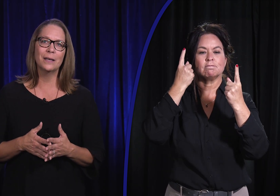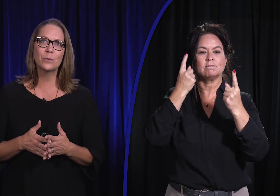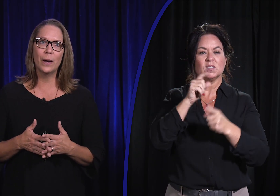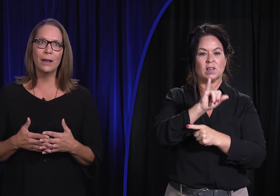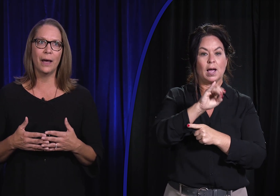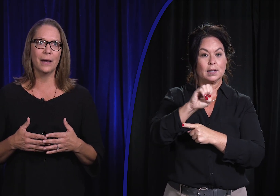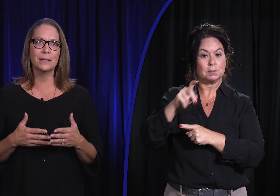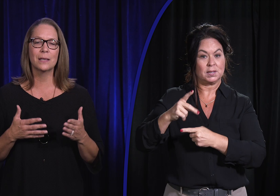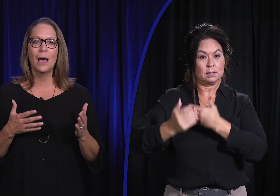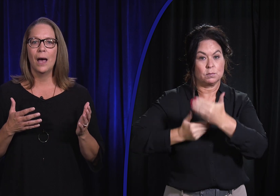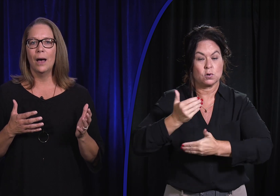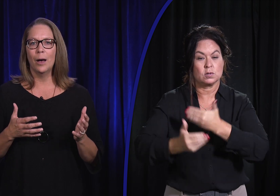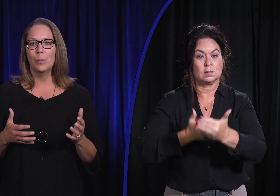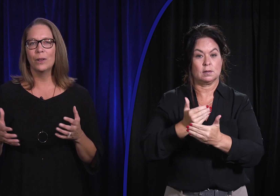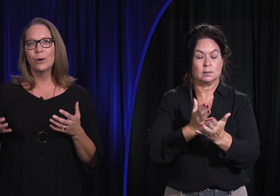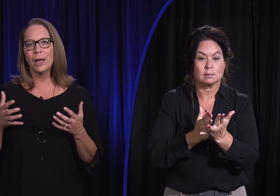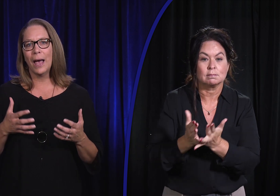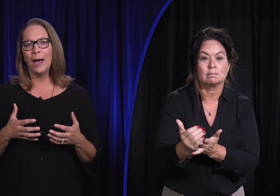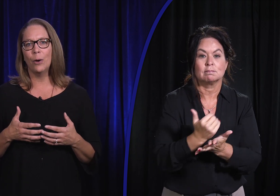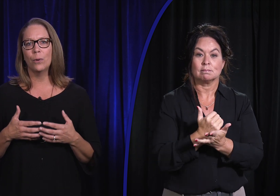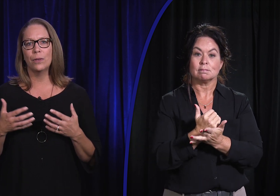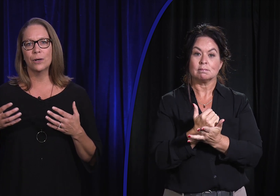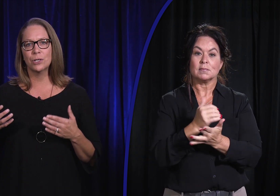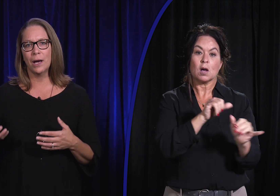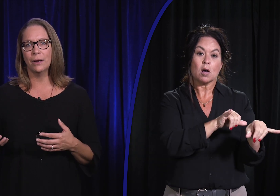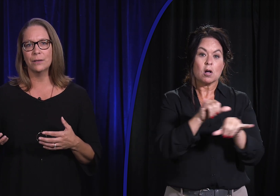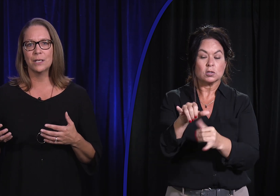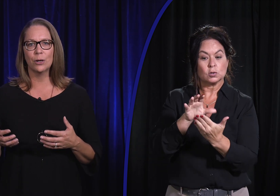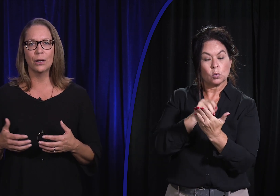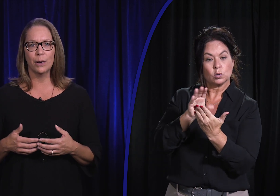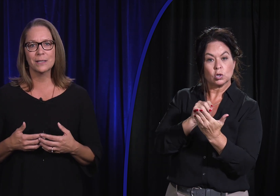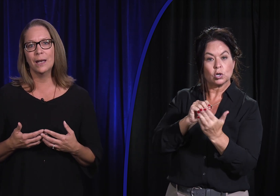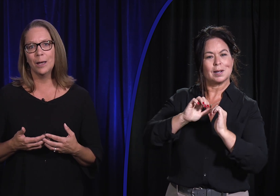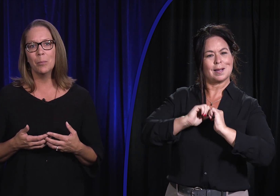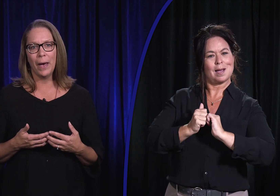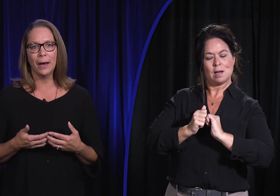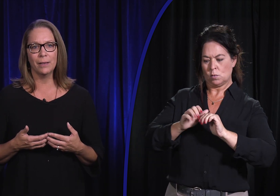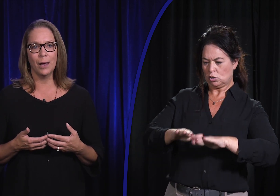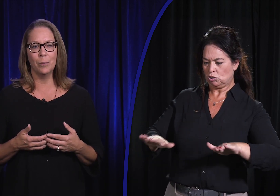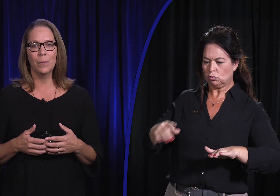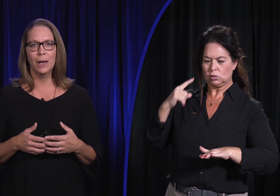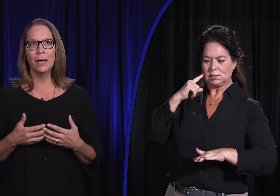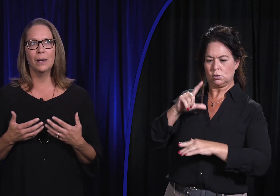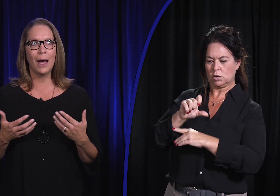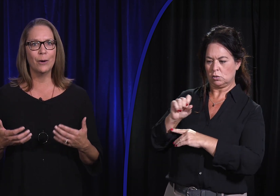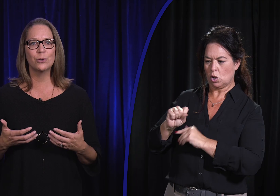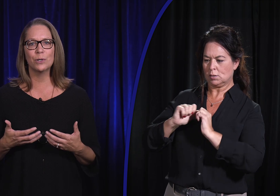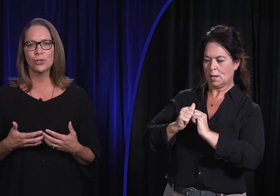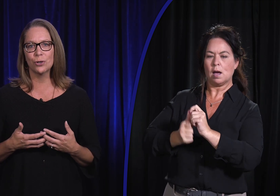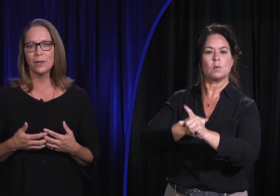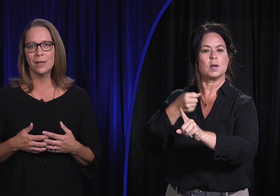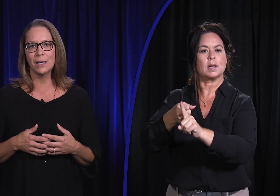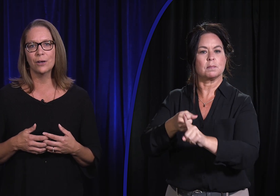as well as learning how their child's hearing loss can impact them and how to ensure that they get